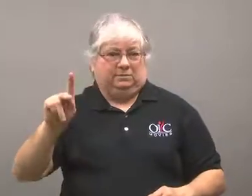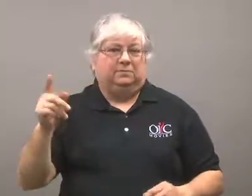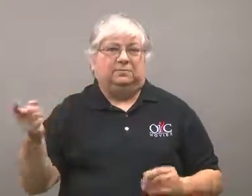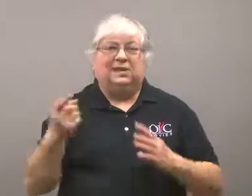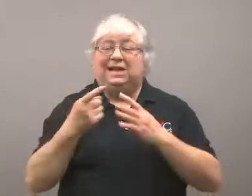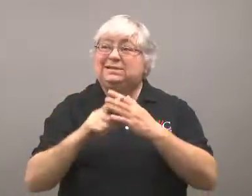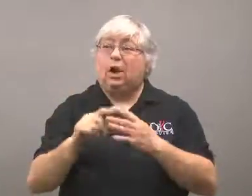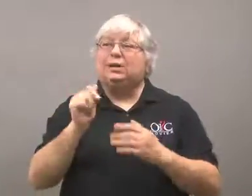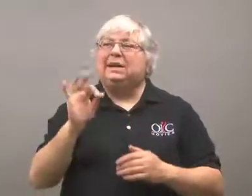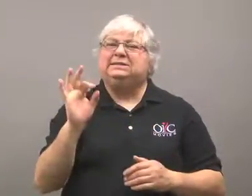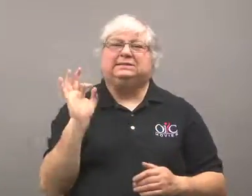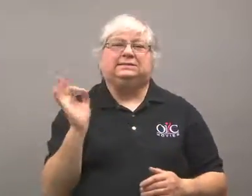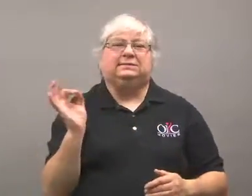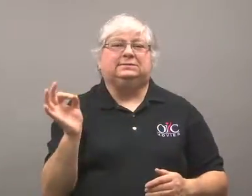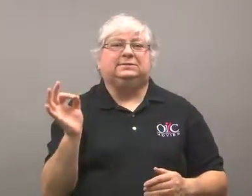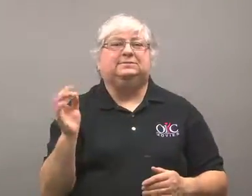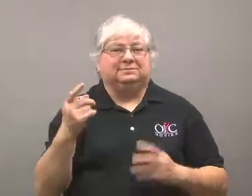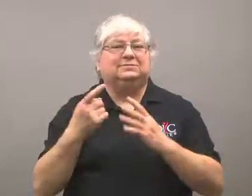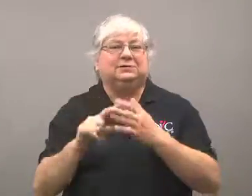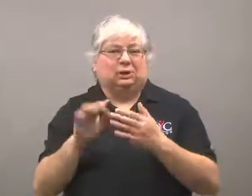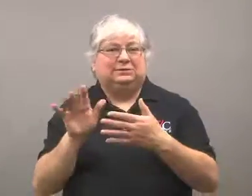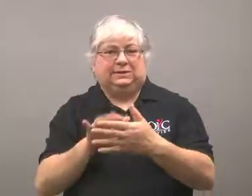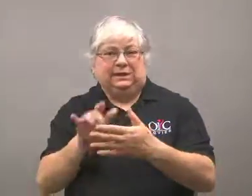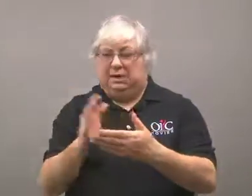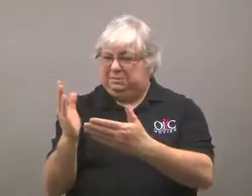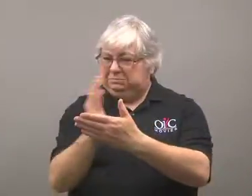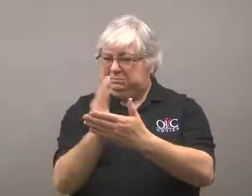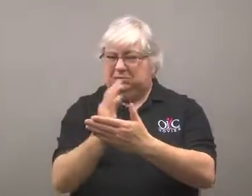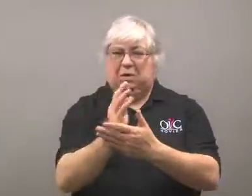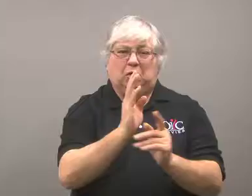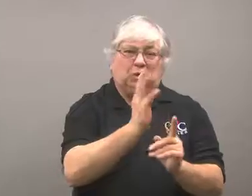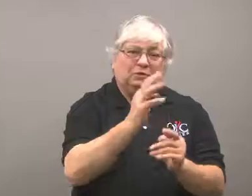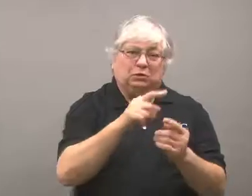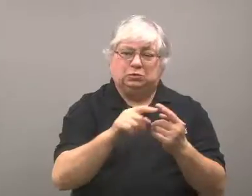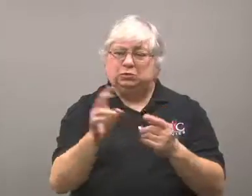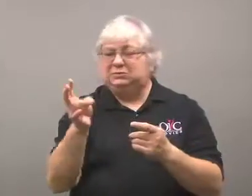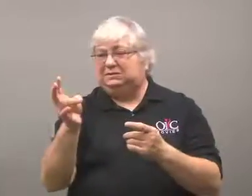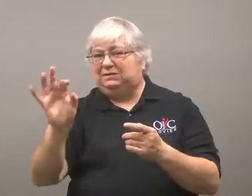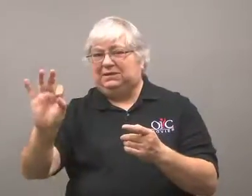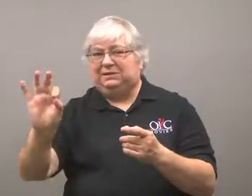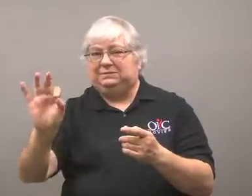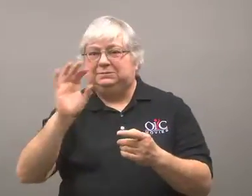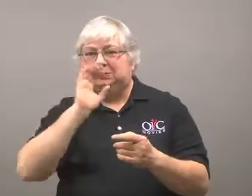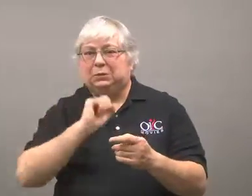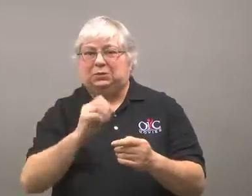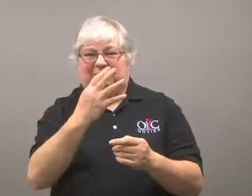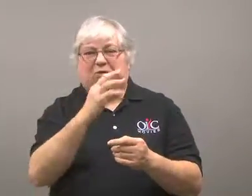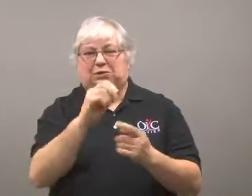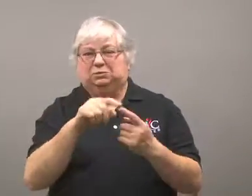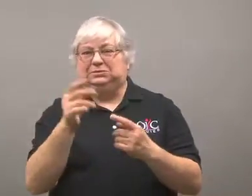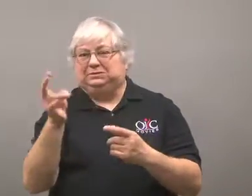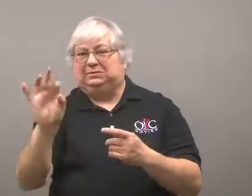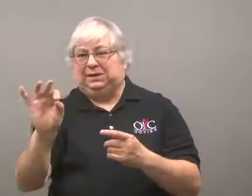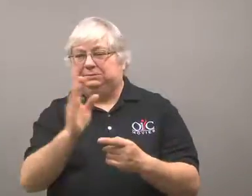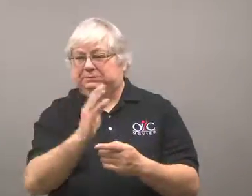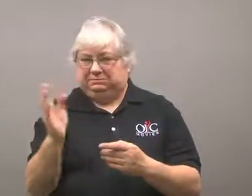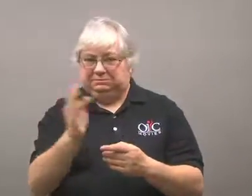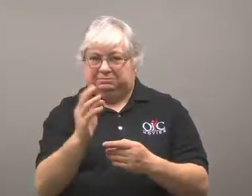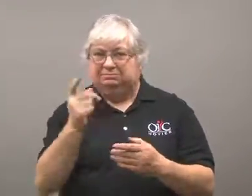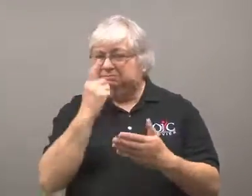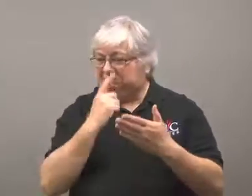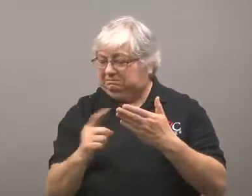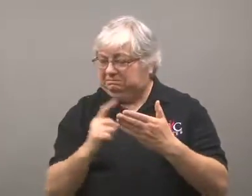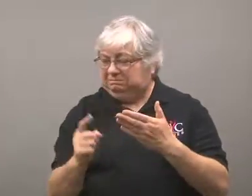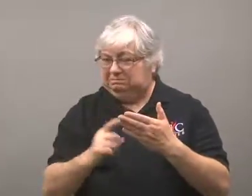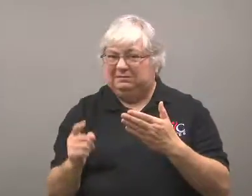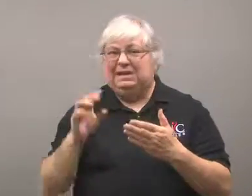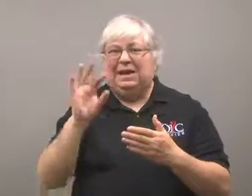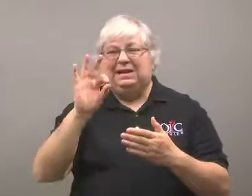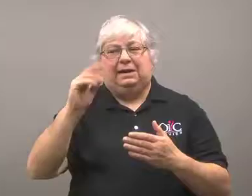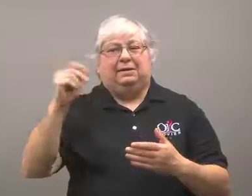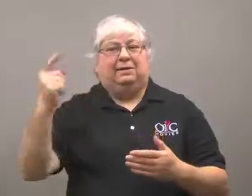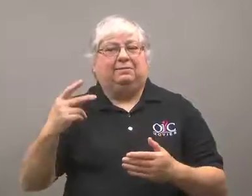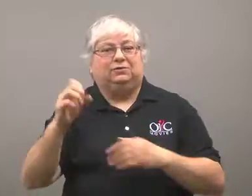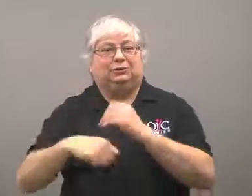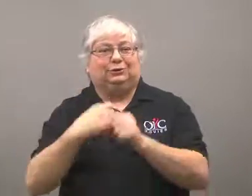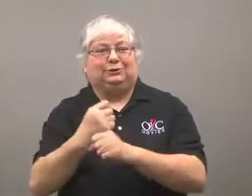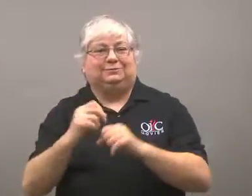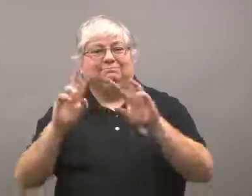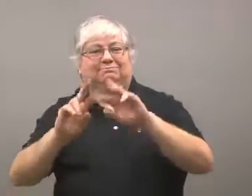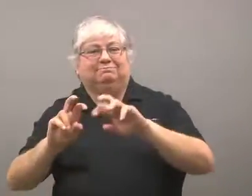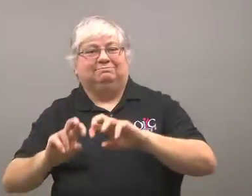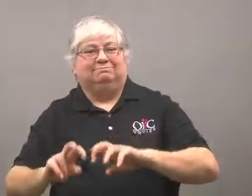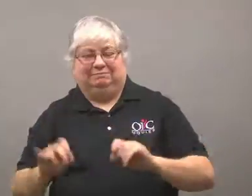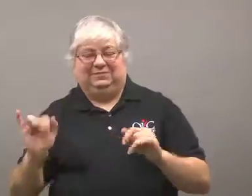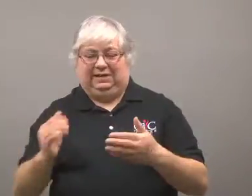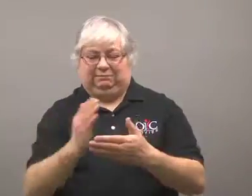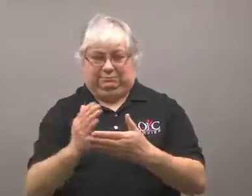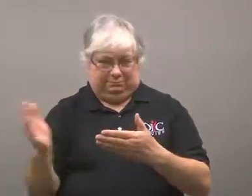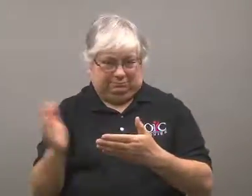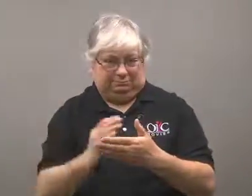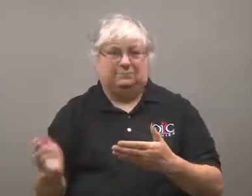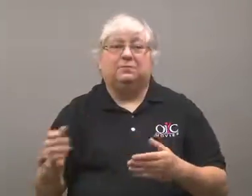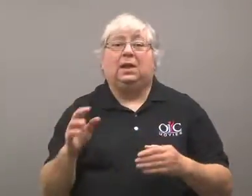It began in the 1990's, and involved people between 40 and 79, over nine and a half years.